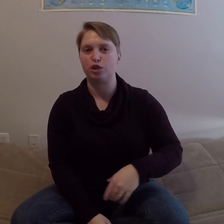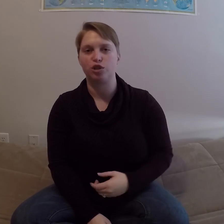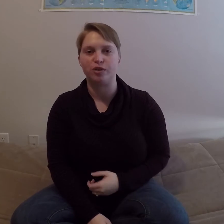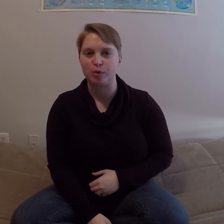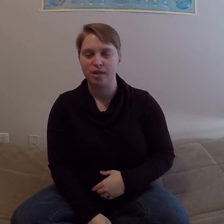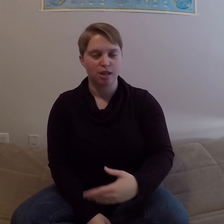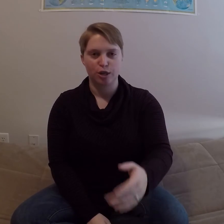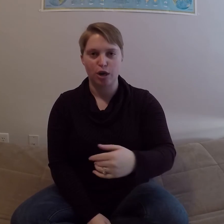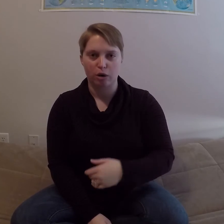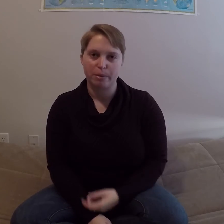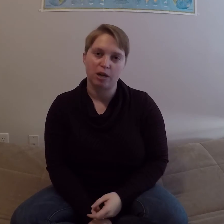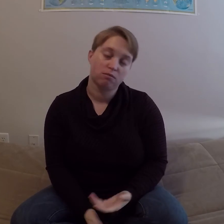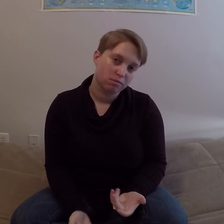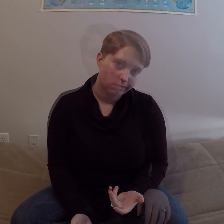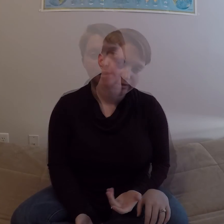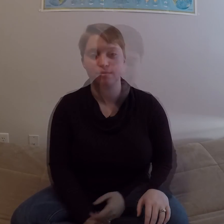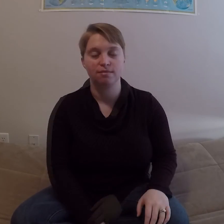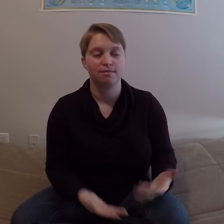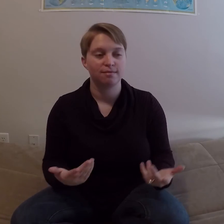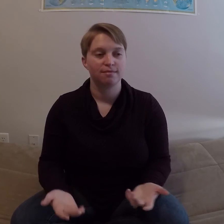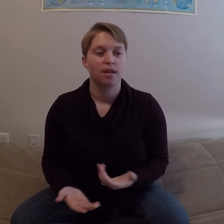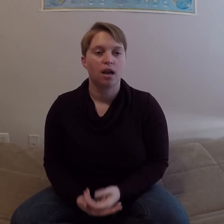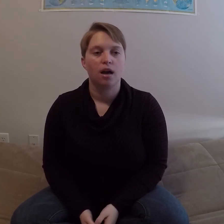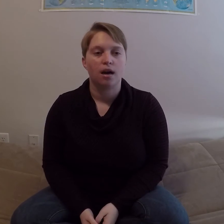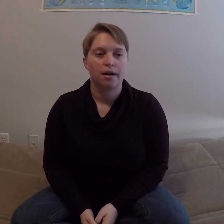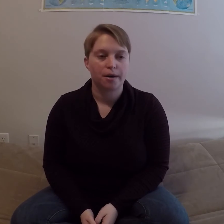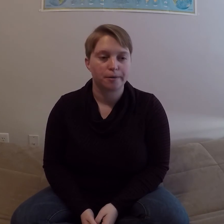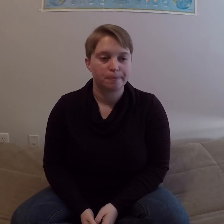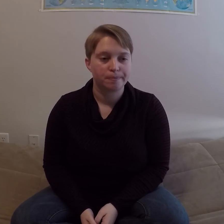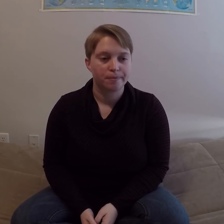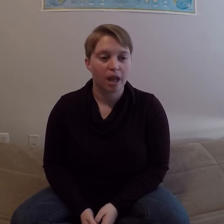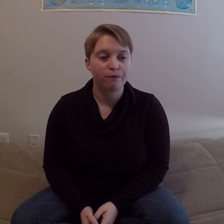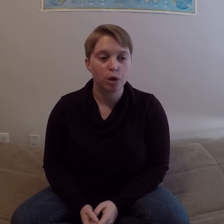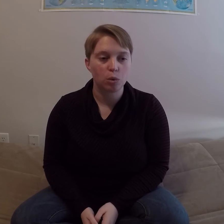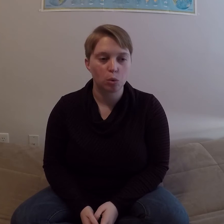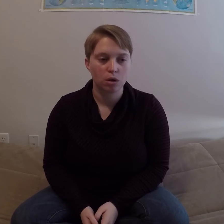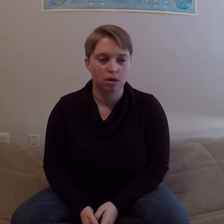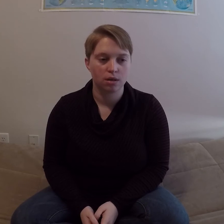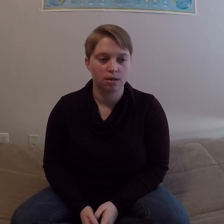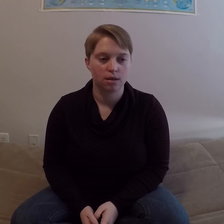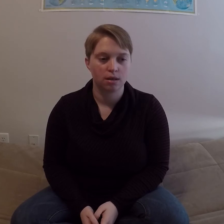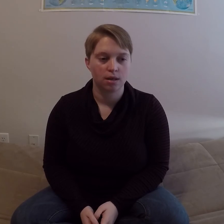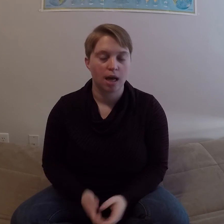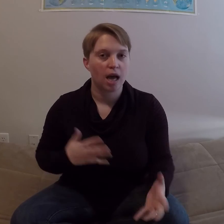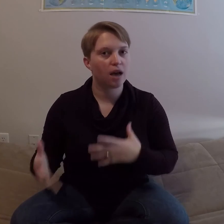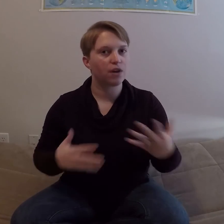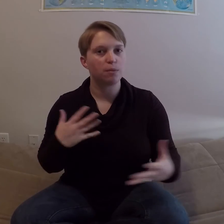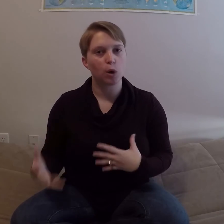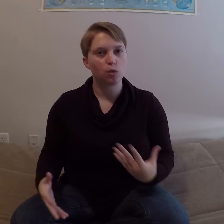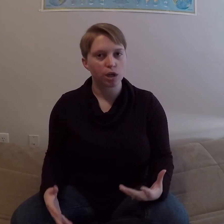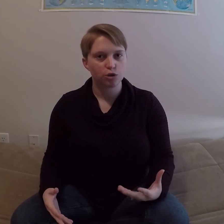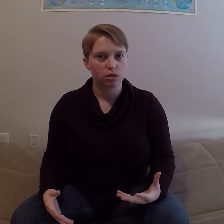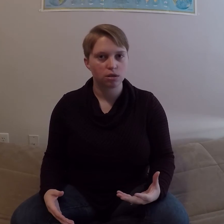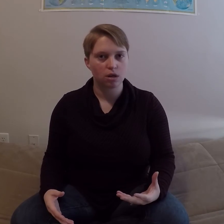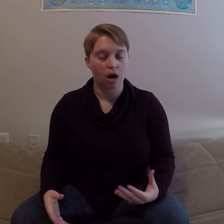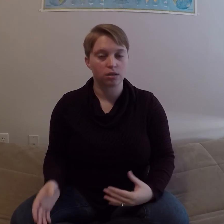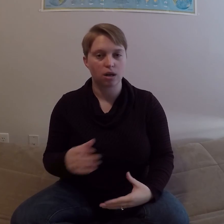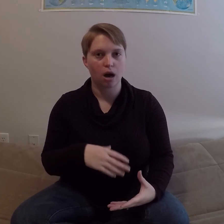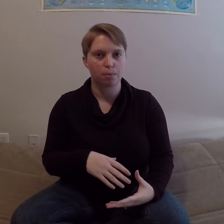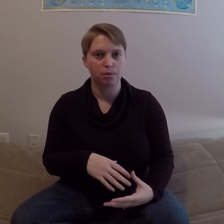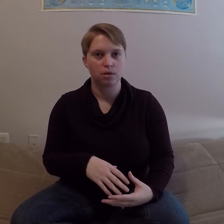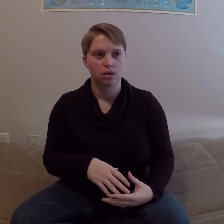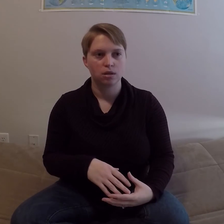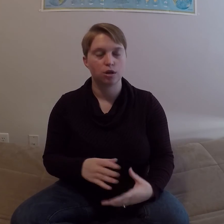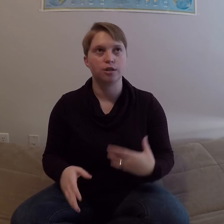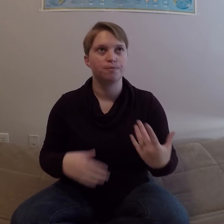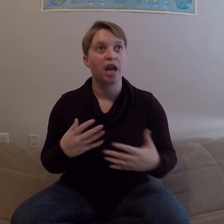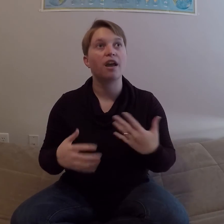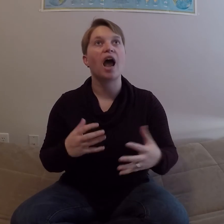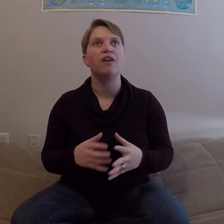you to know about. If you have anymore questions on top, er have